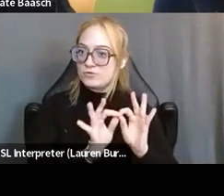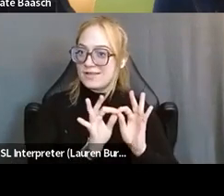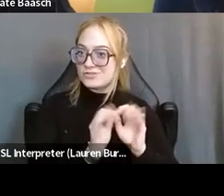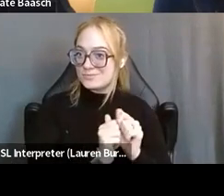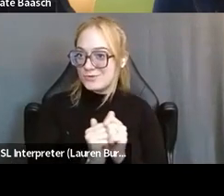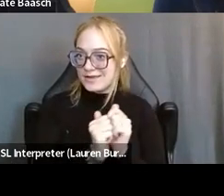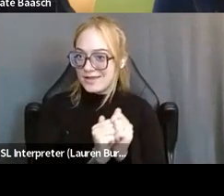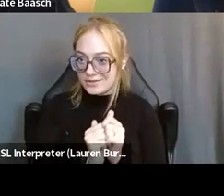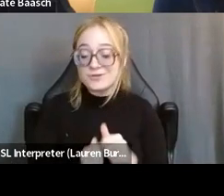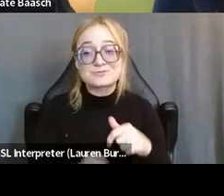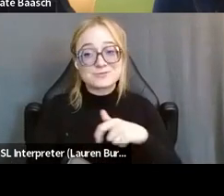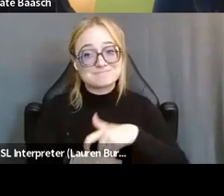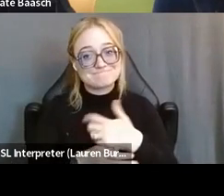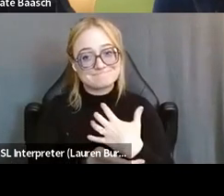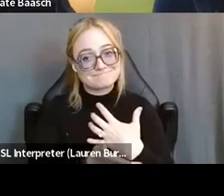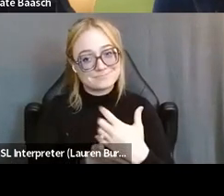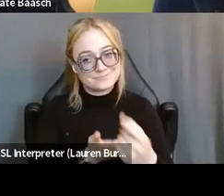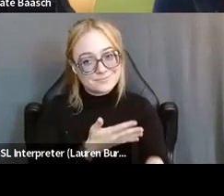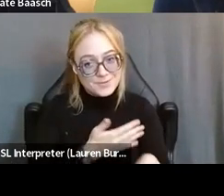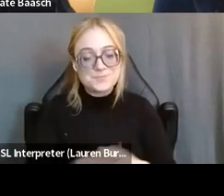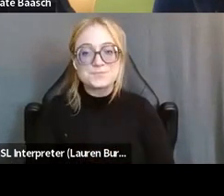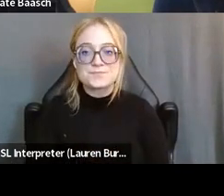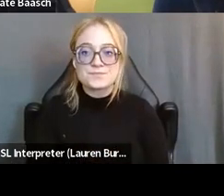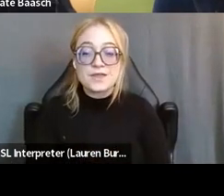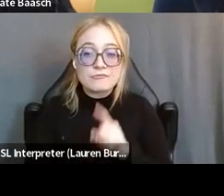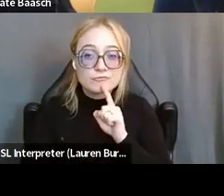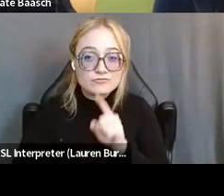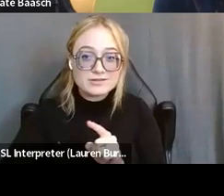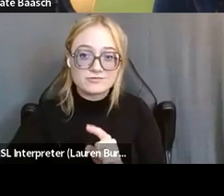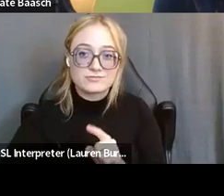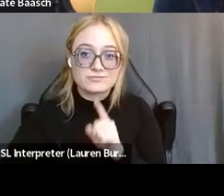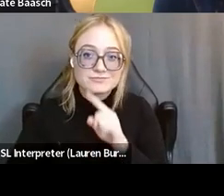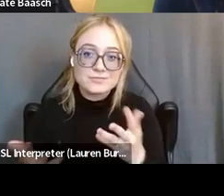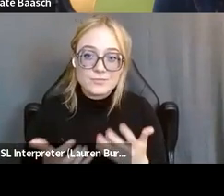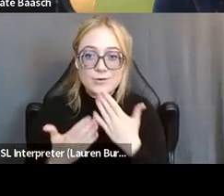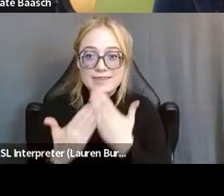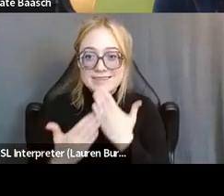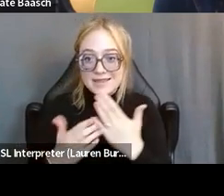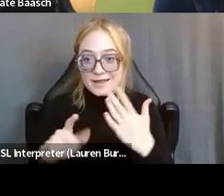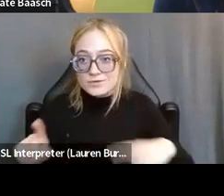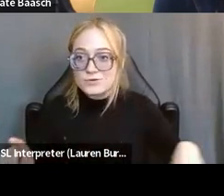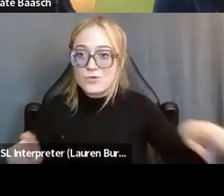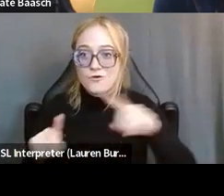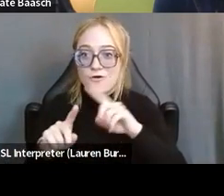So we are running out of time and I just really wanna thank you all for giving your time and energy,